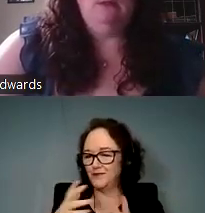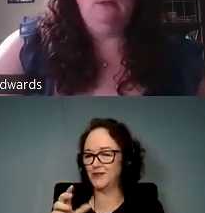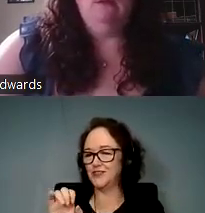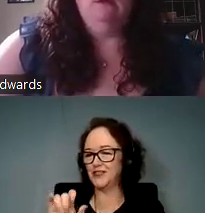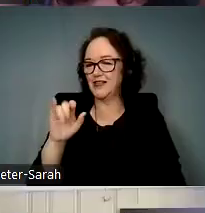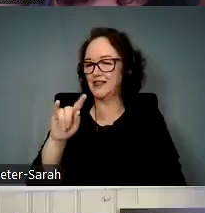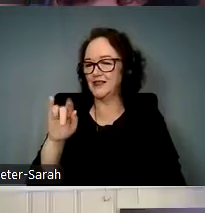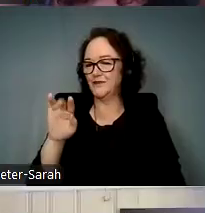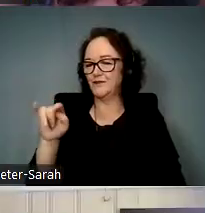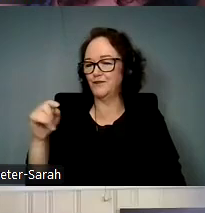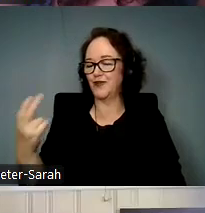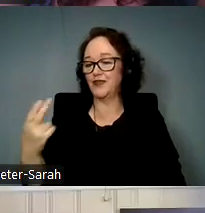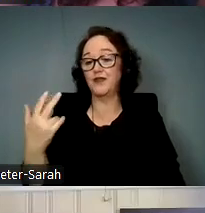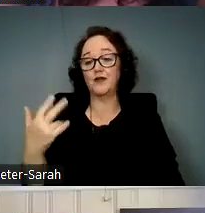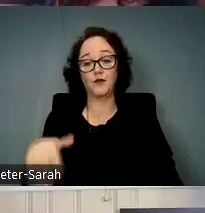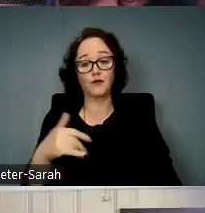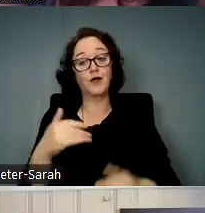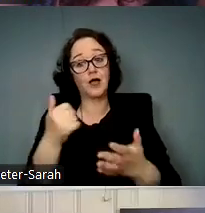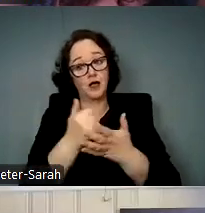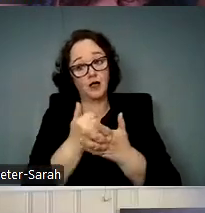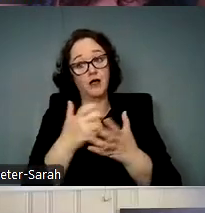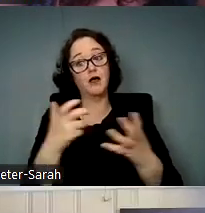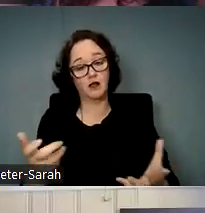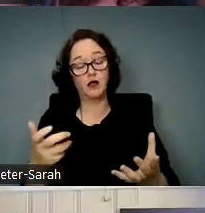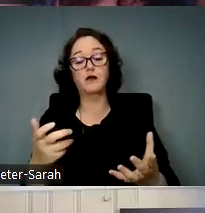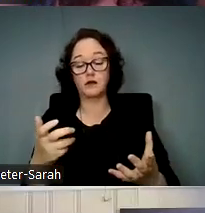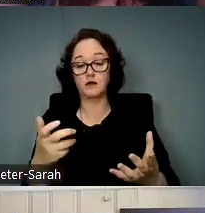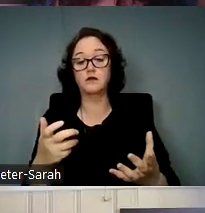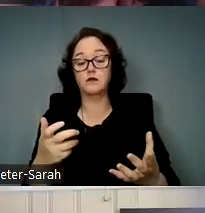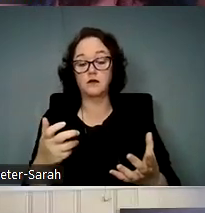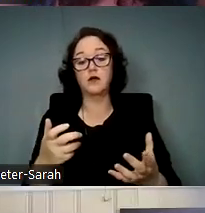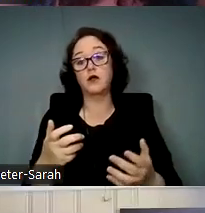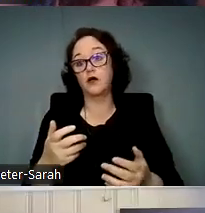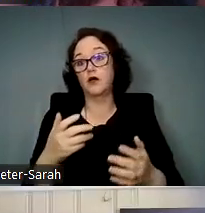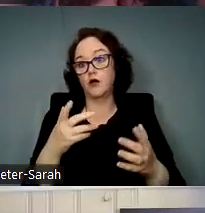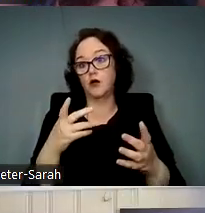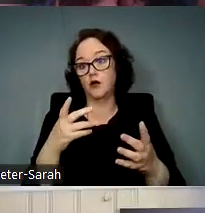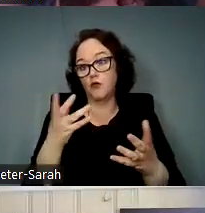and we'll make sure that people have access to the very excellent guide that you all produced. And it's really